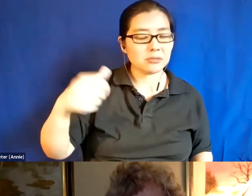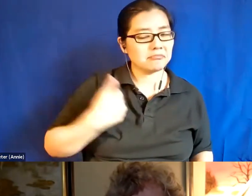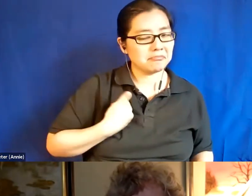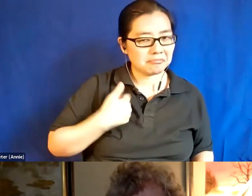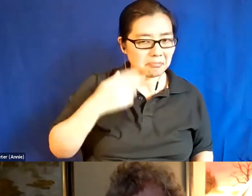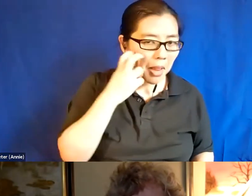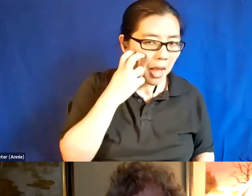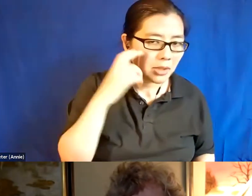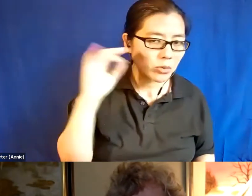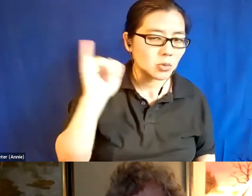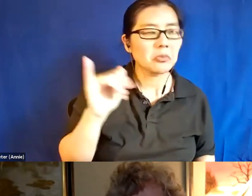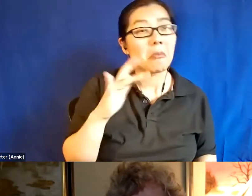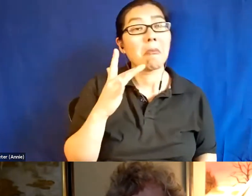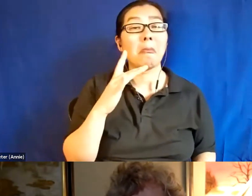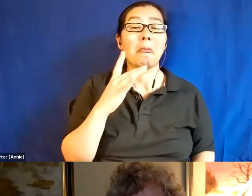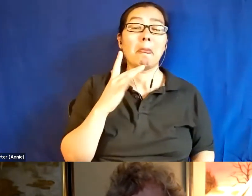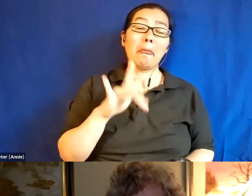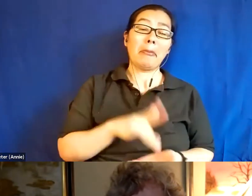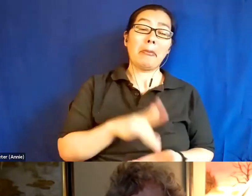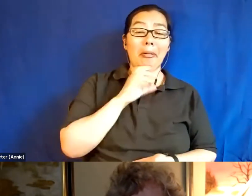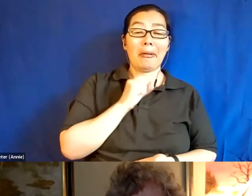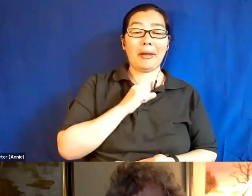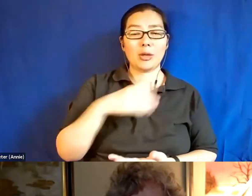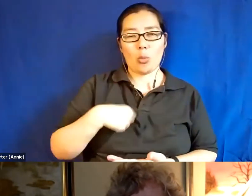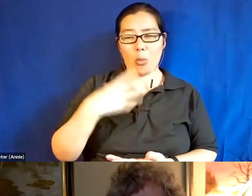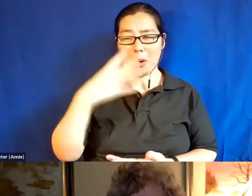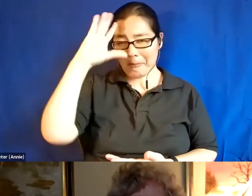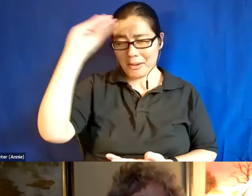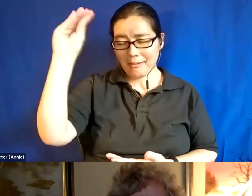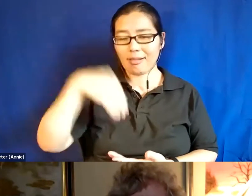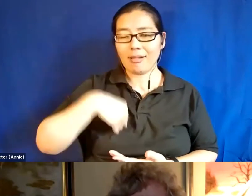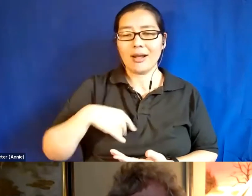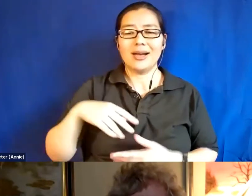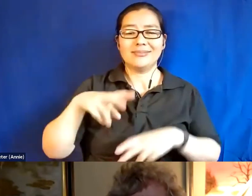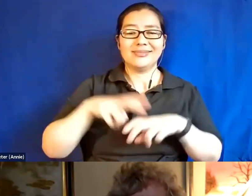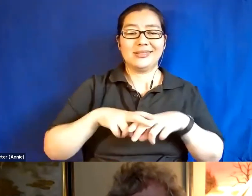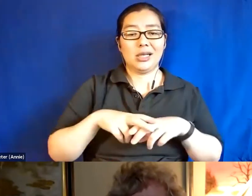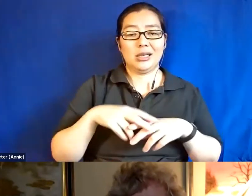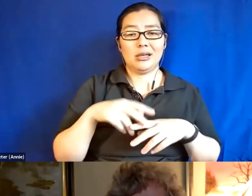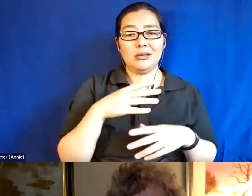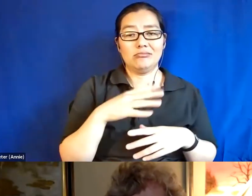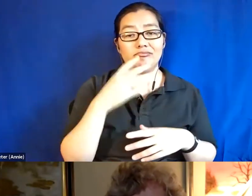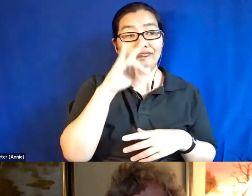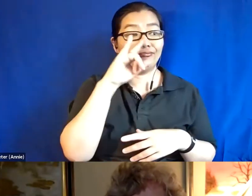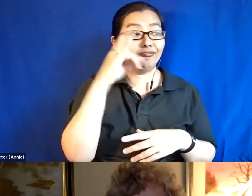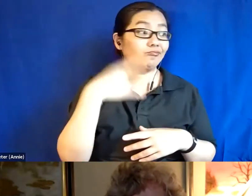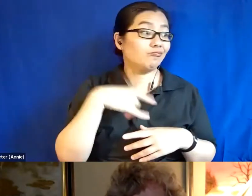Middle-aged white male. I'm sitting in a very bland looking home office now that is